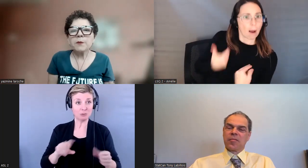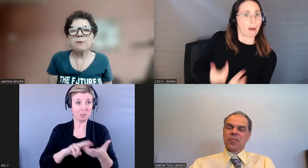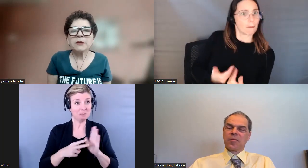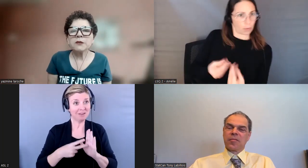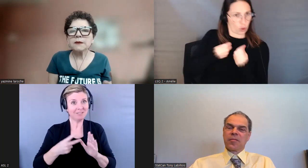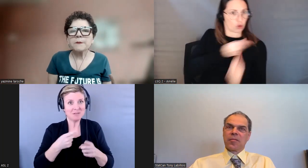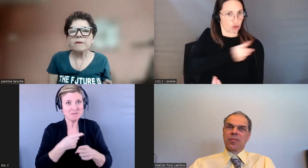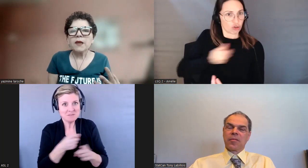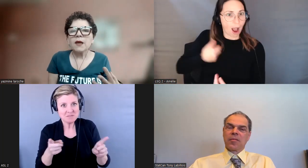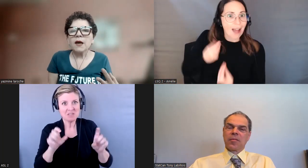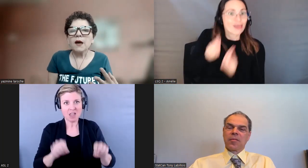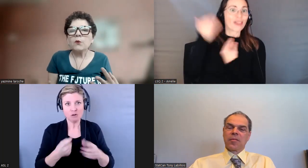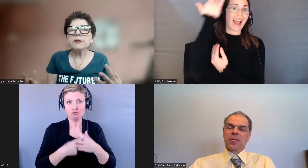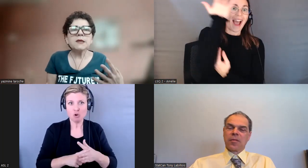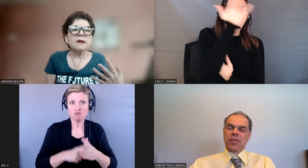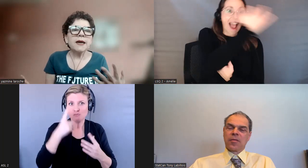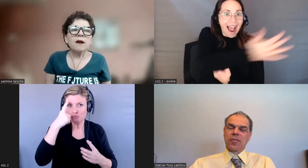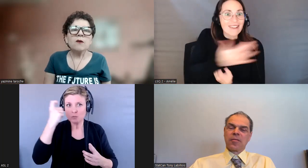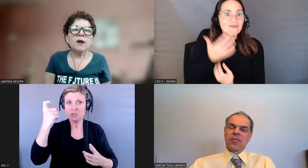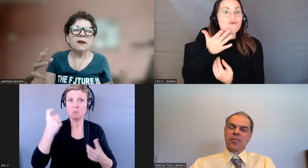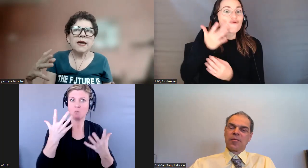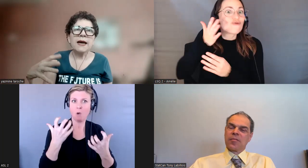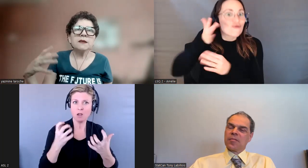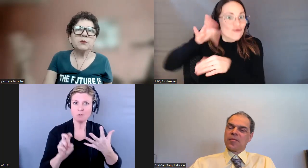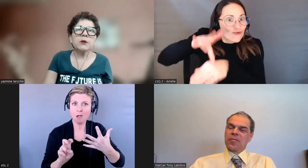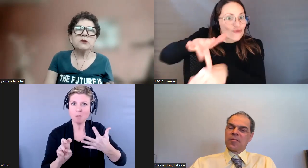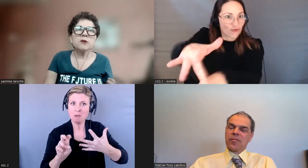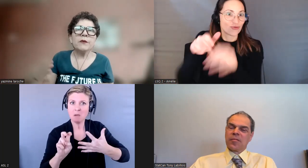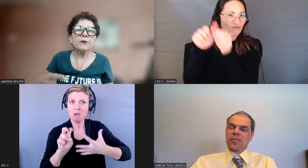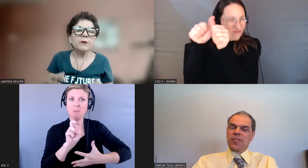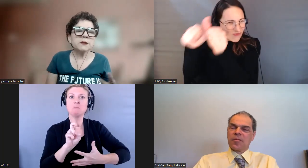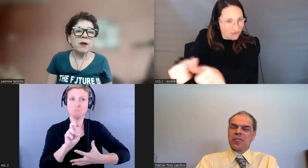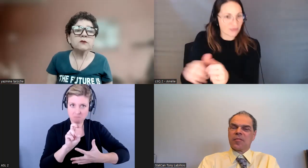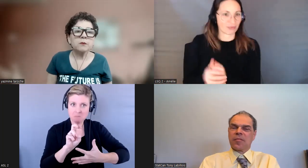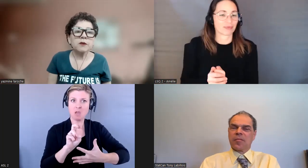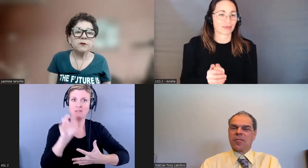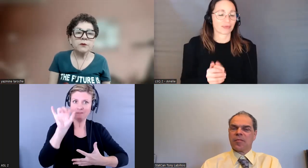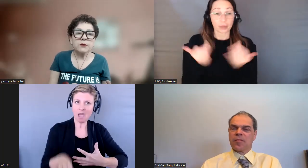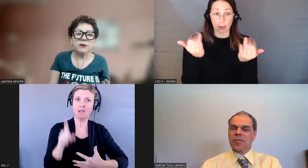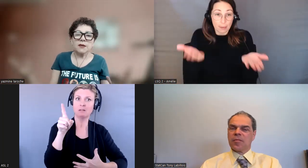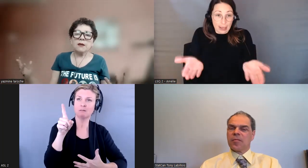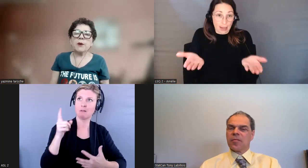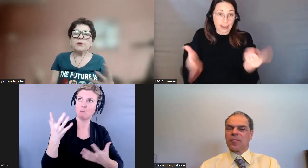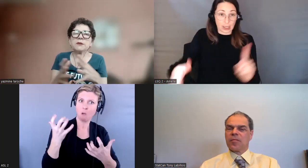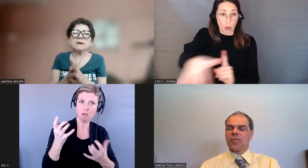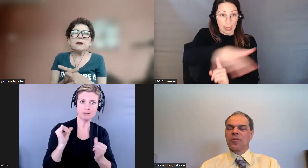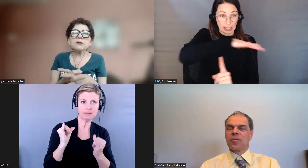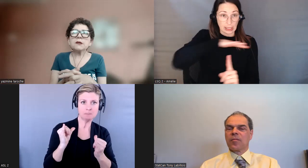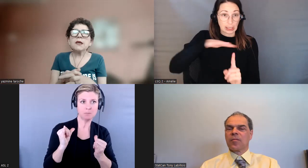ambition we're seeing now an added push on the full spectrum of diversity and representation